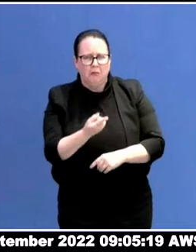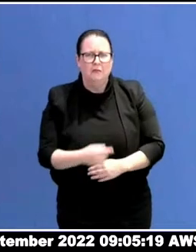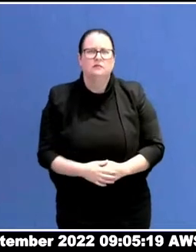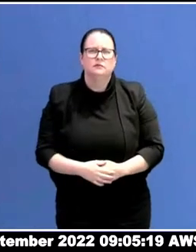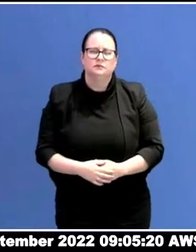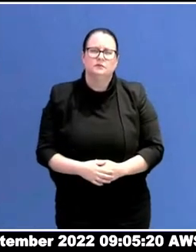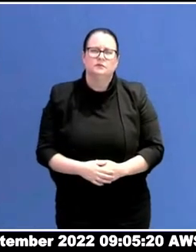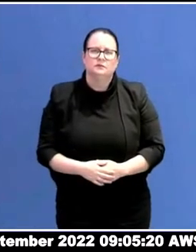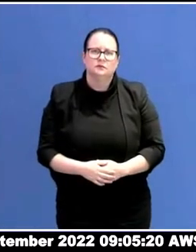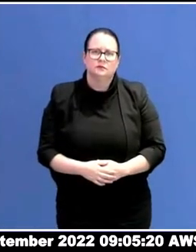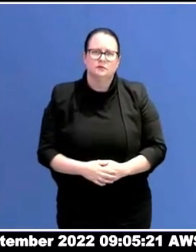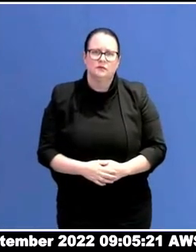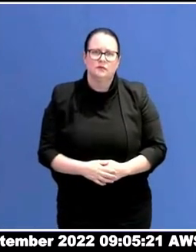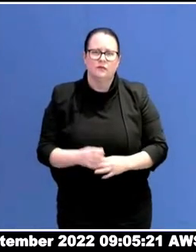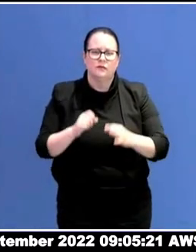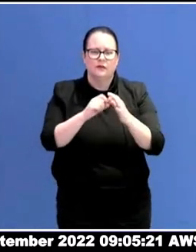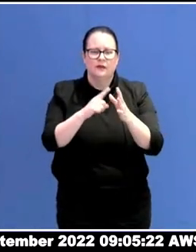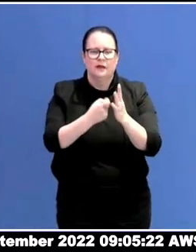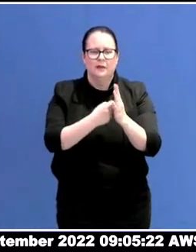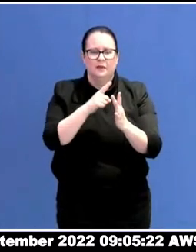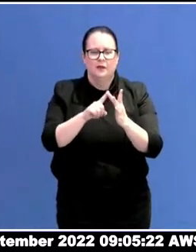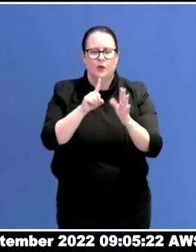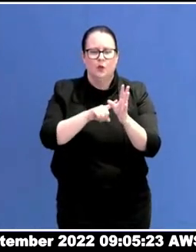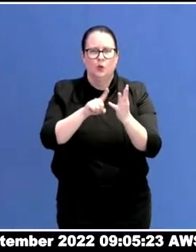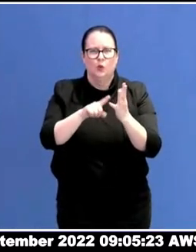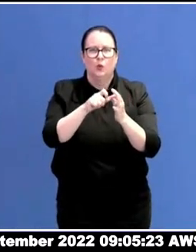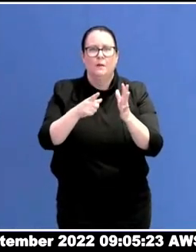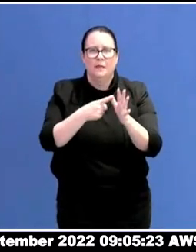is a Biri-Gubba woman with a South Sea Islander background.